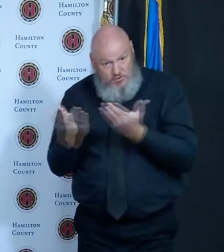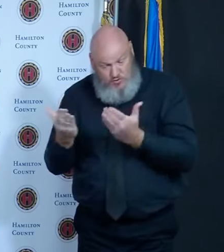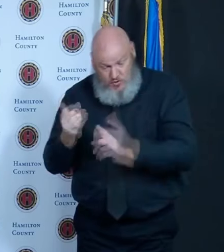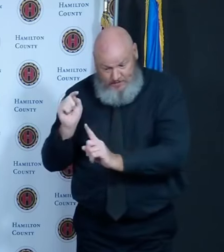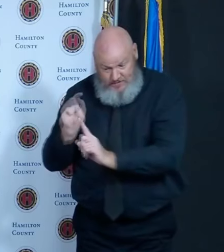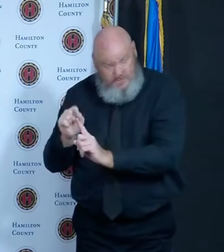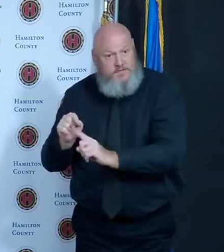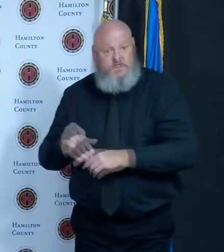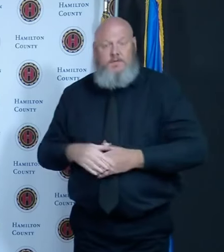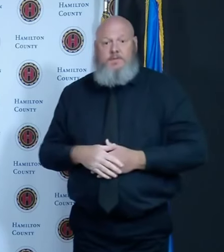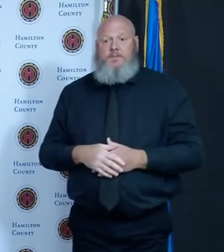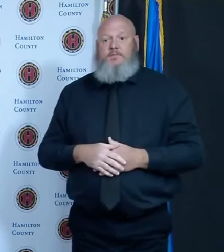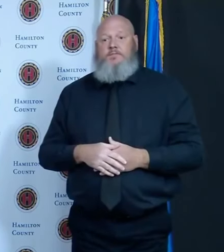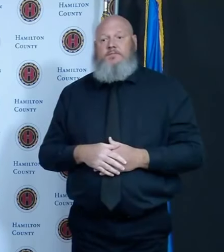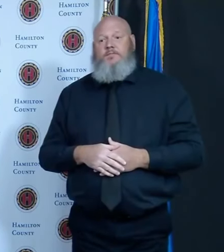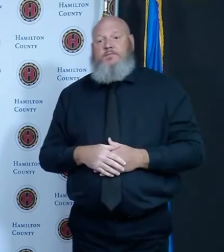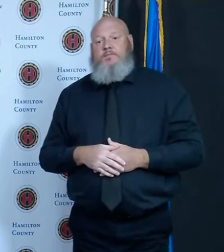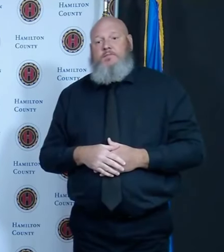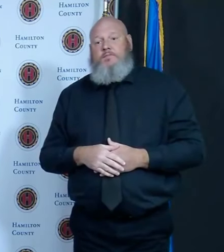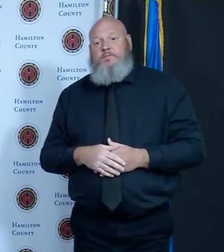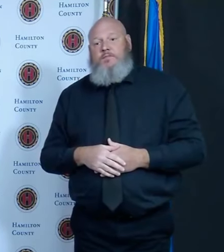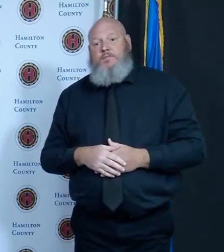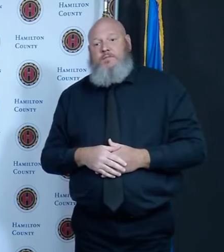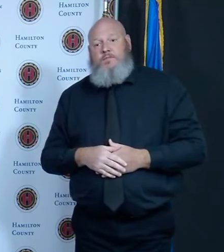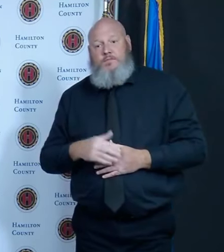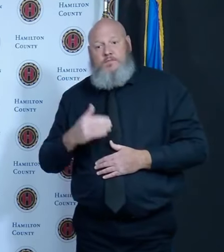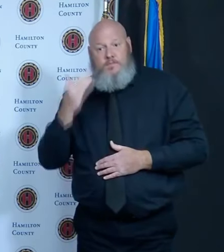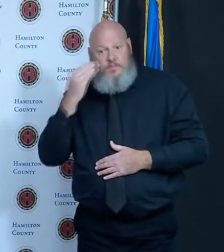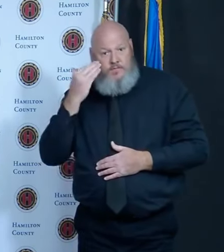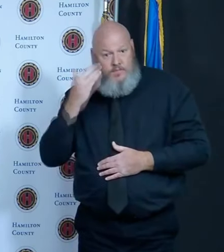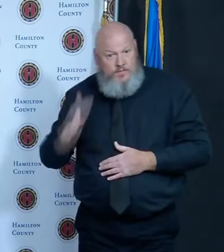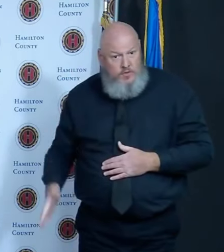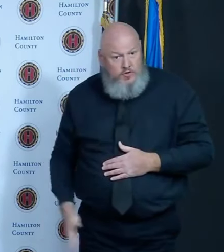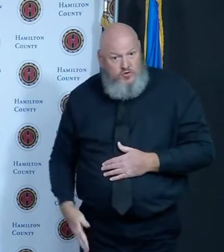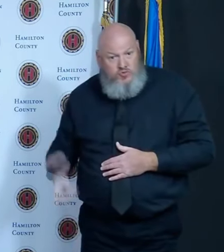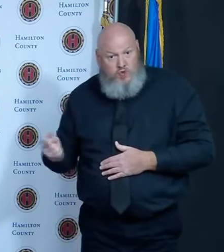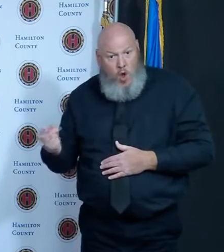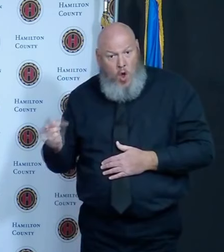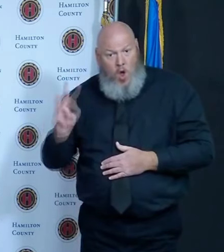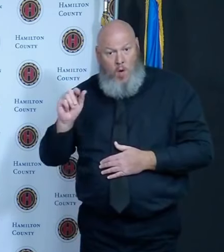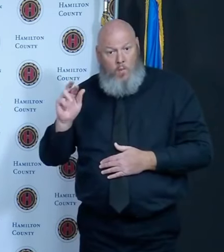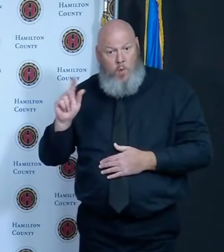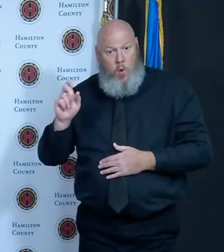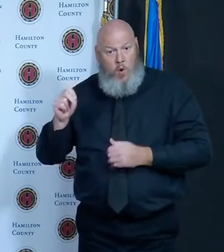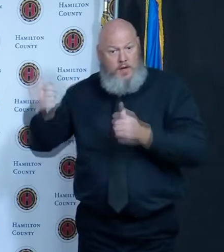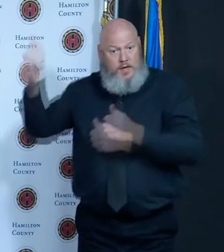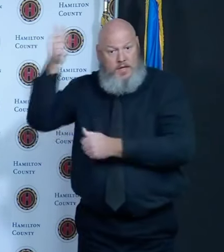and Juvenile Court so these are the county's services that interface with